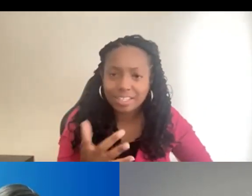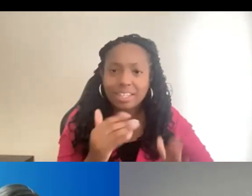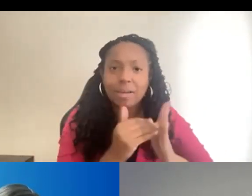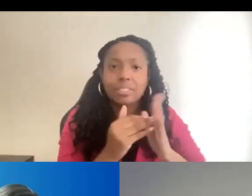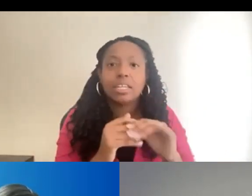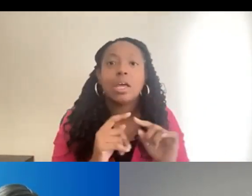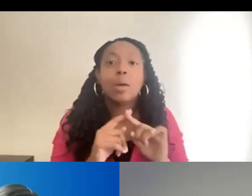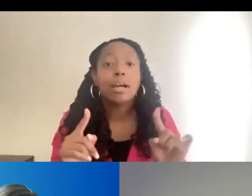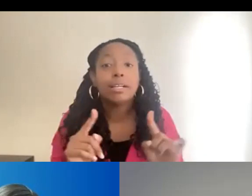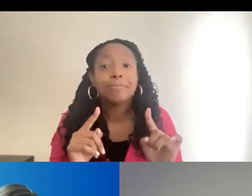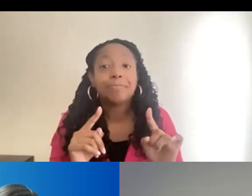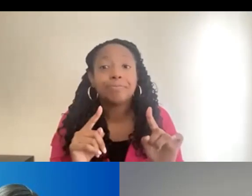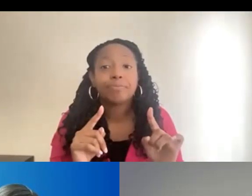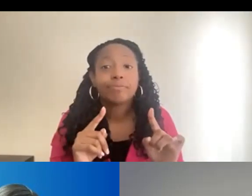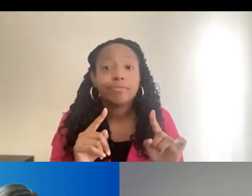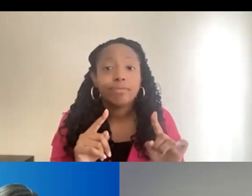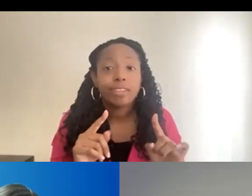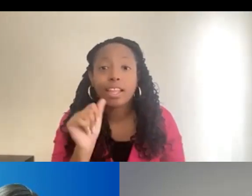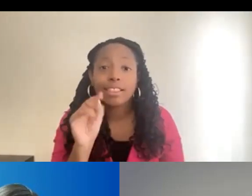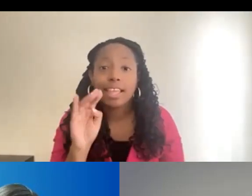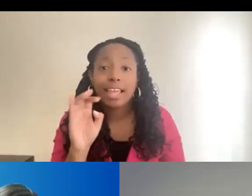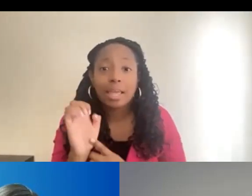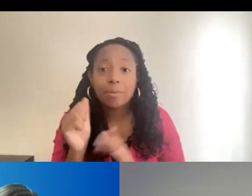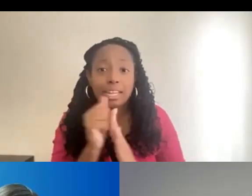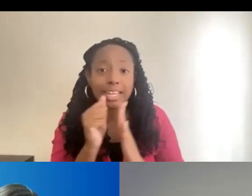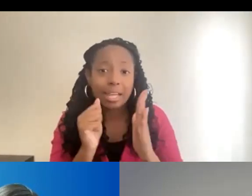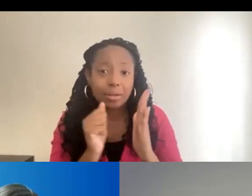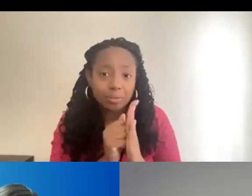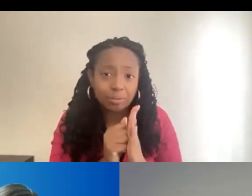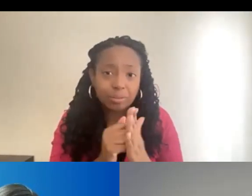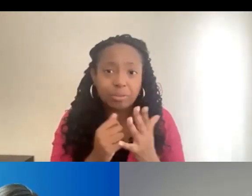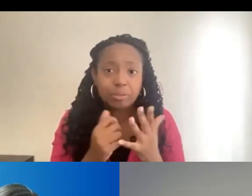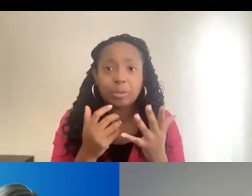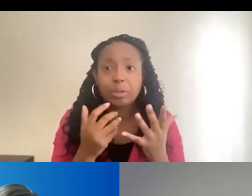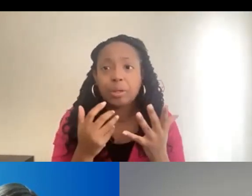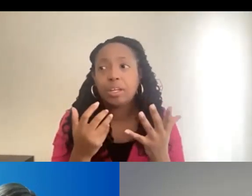as well is really able accounts are are kind of an intermediary of what you're planning on using